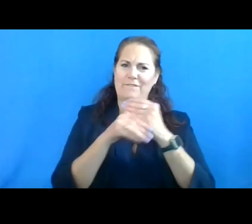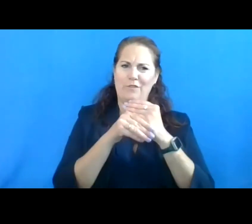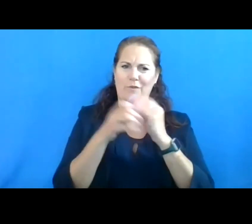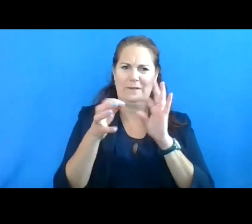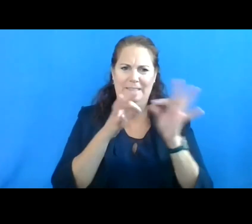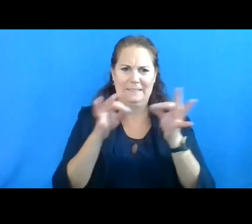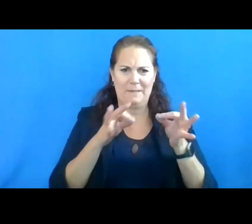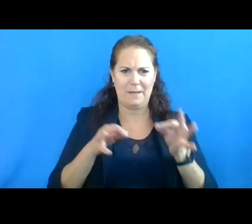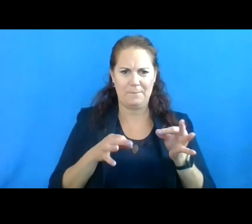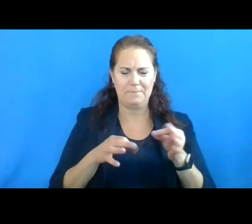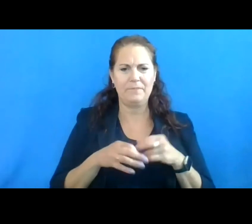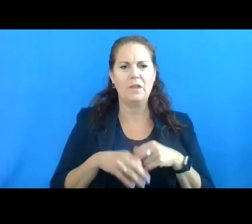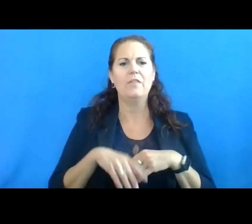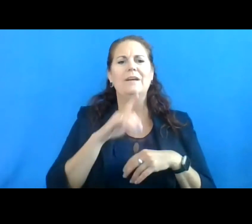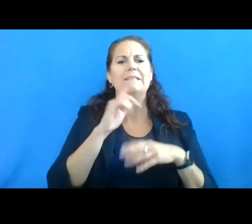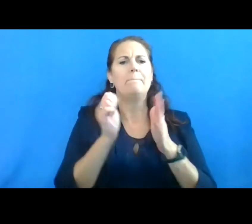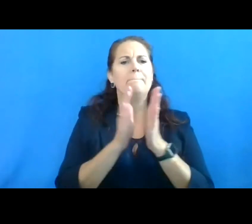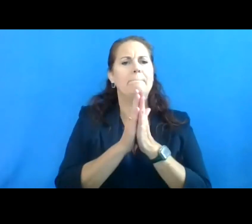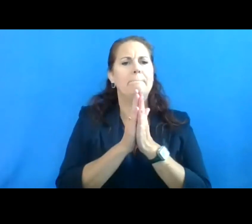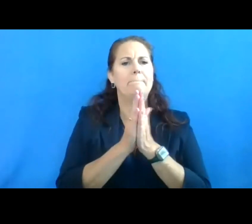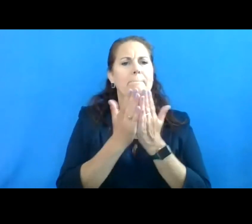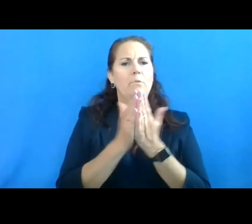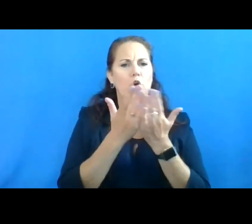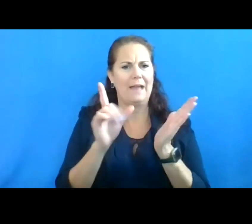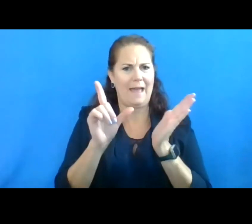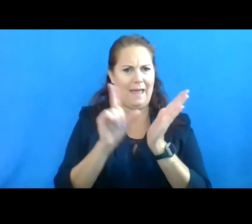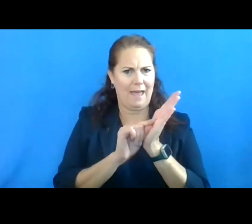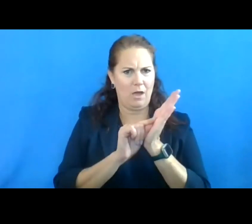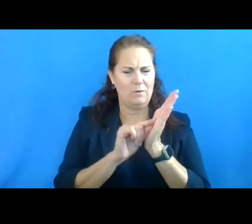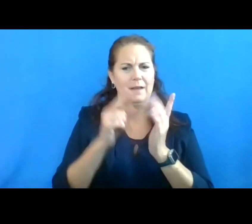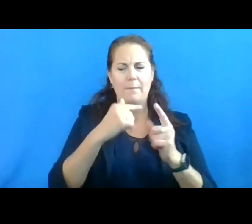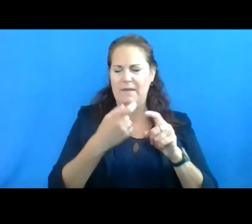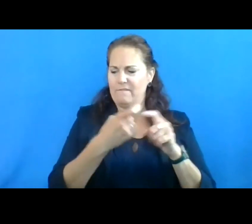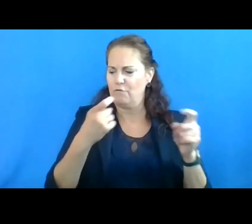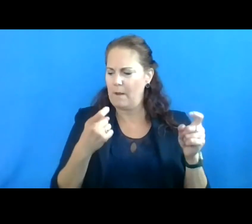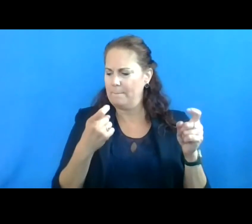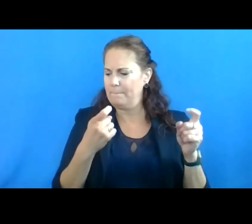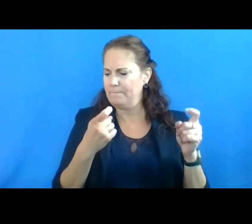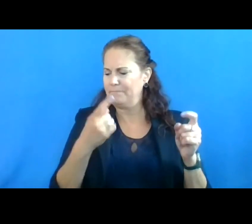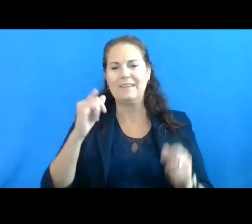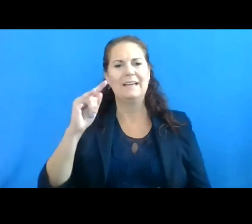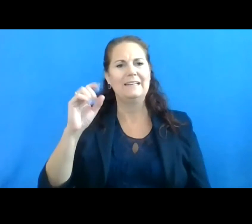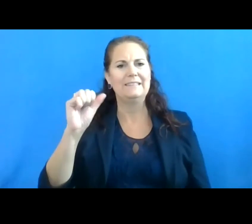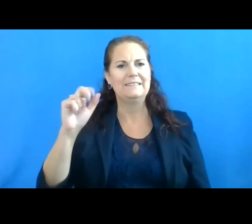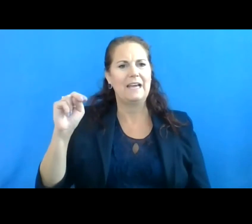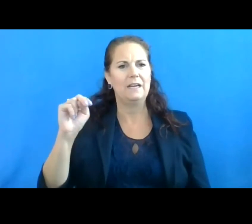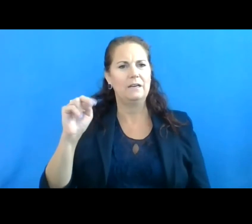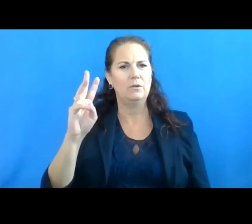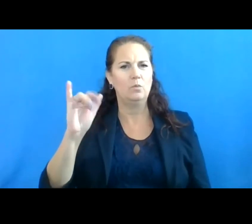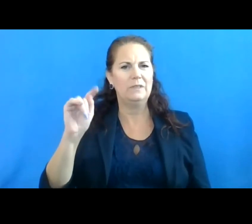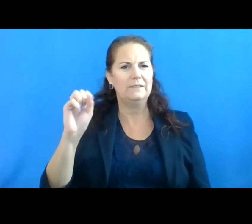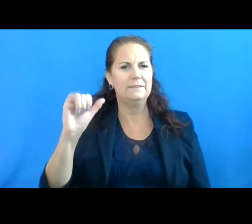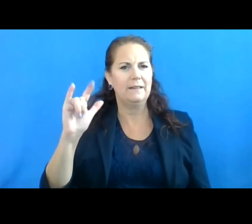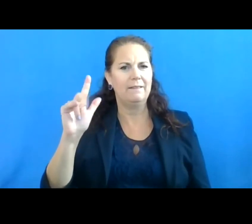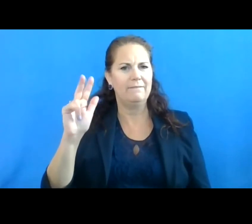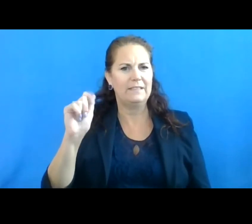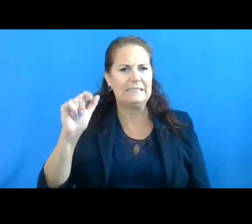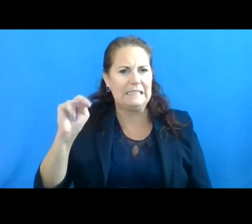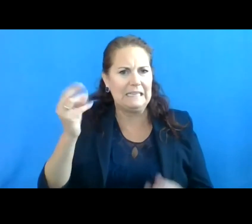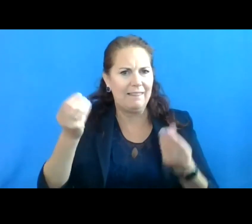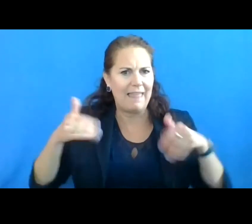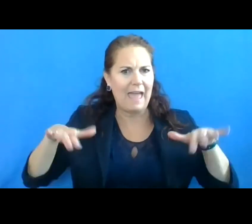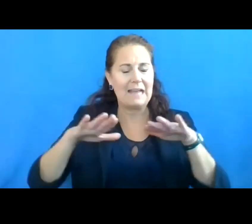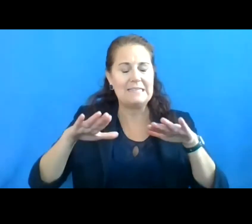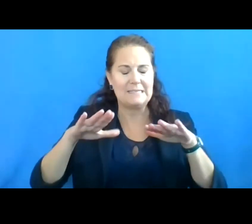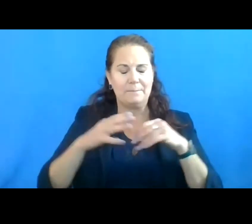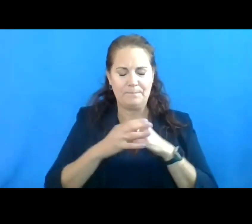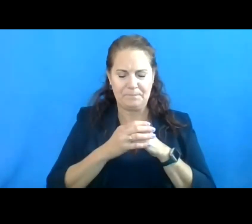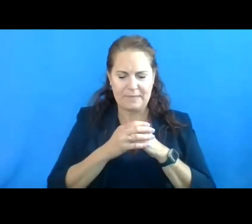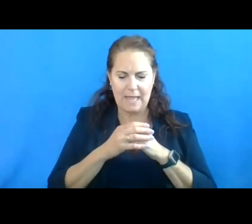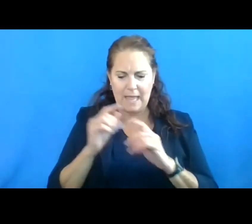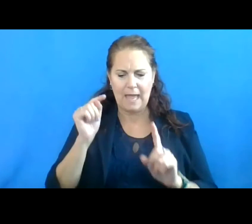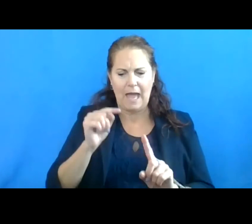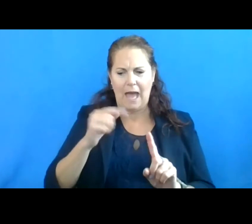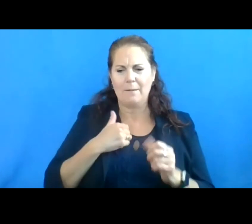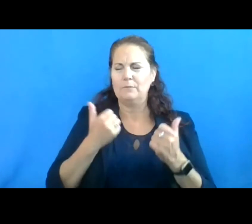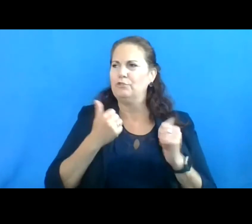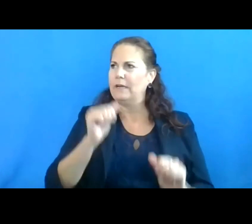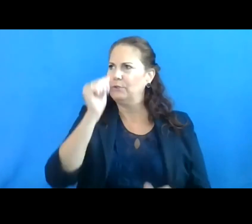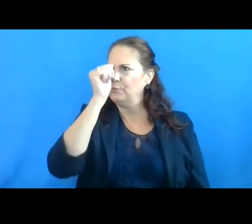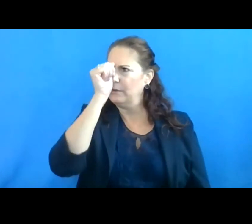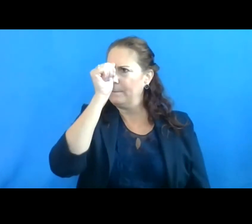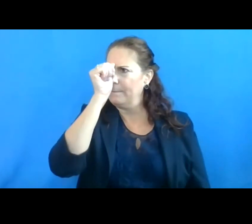And it comes from the Gitxsan land claims, and I'm trying to remember the title of this